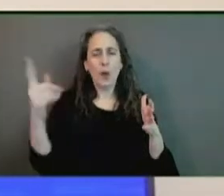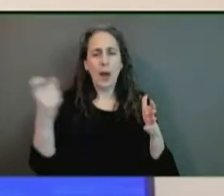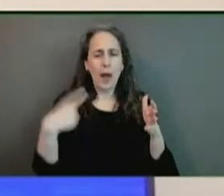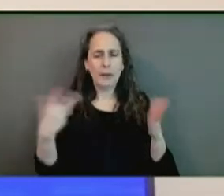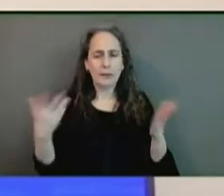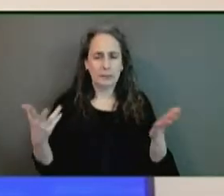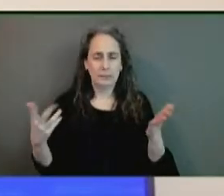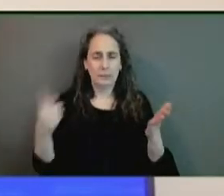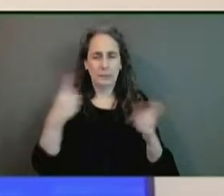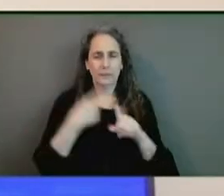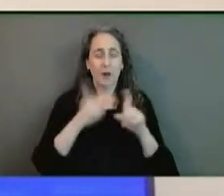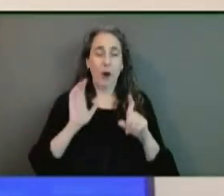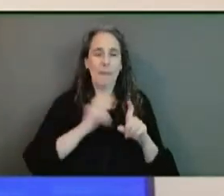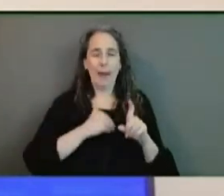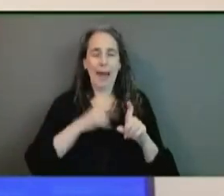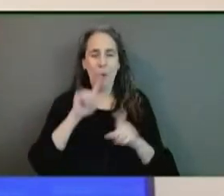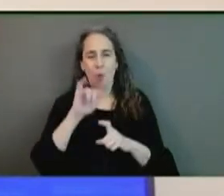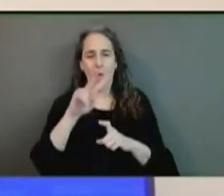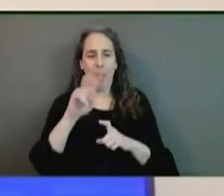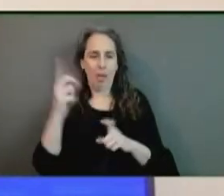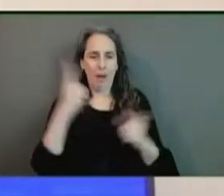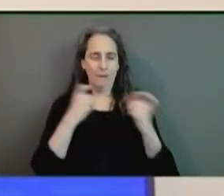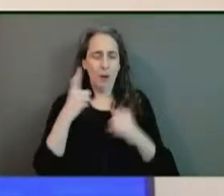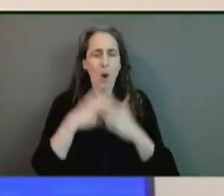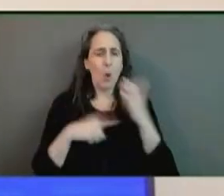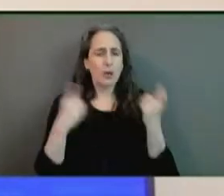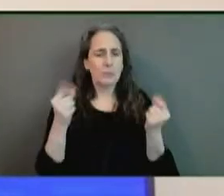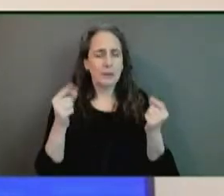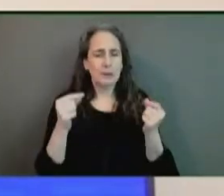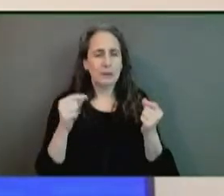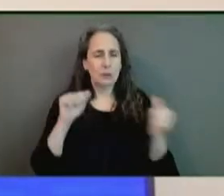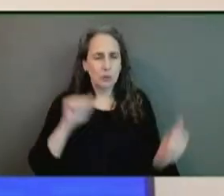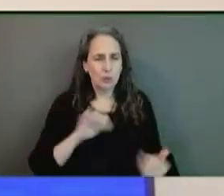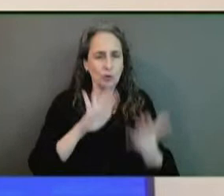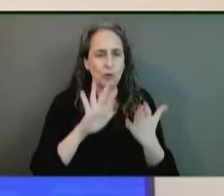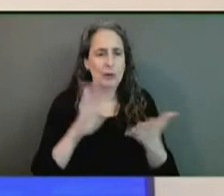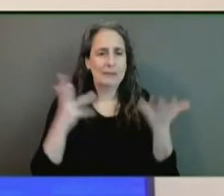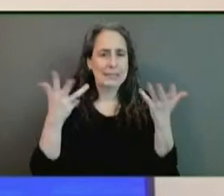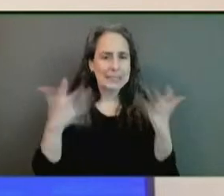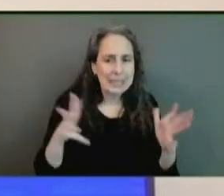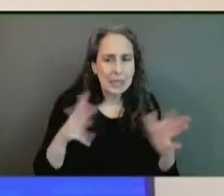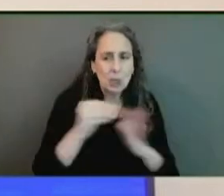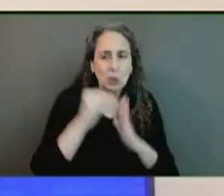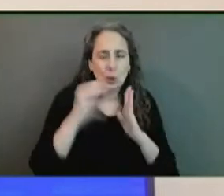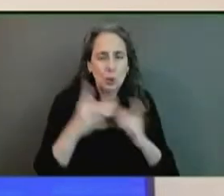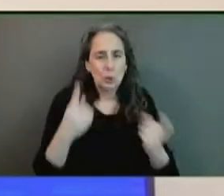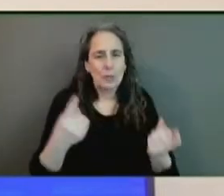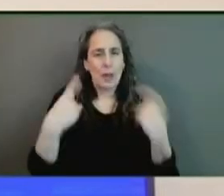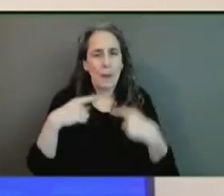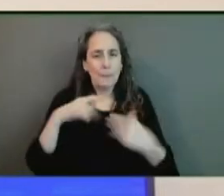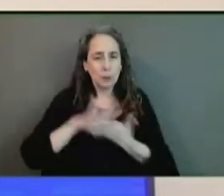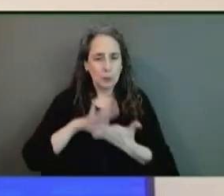anxiety here. Ebony is asking what and this is from our live questions. What is being done to